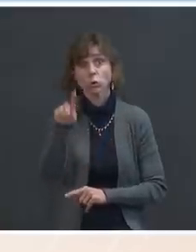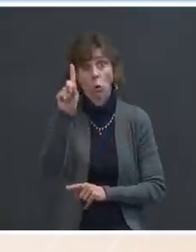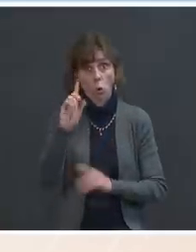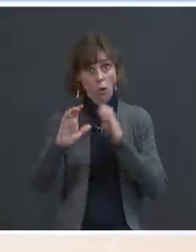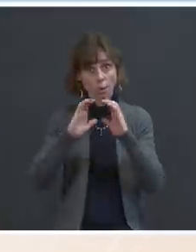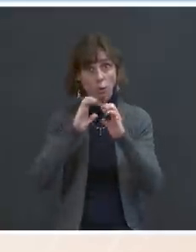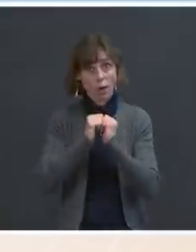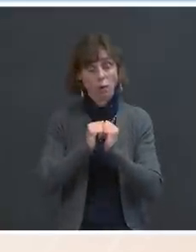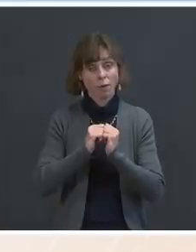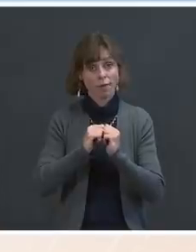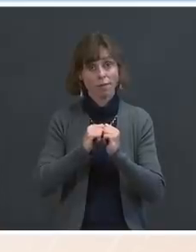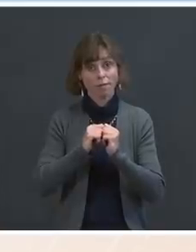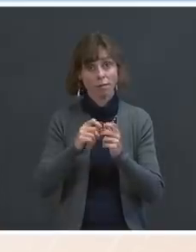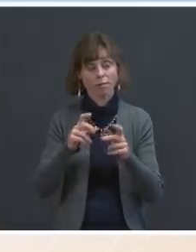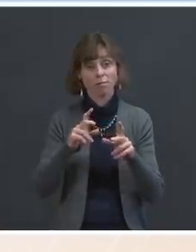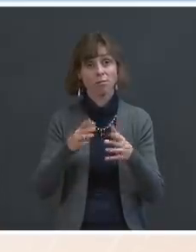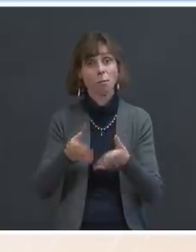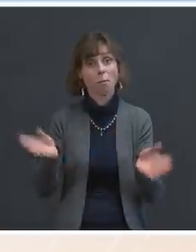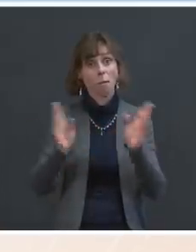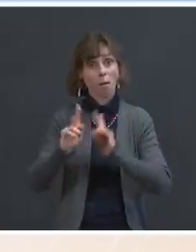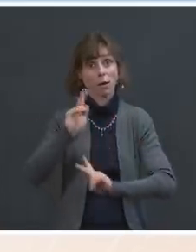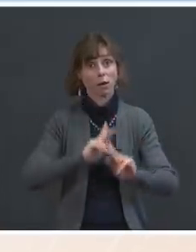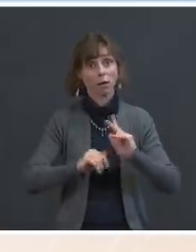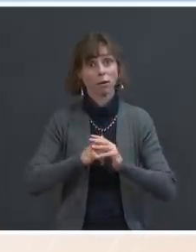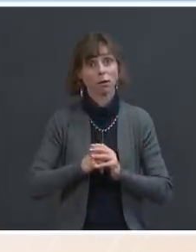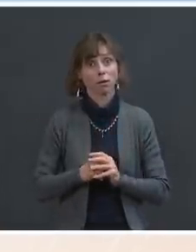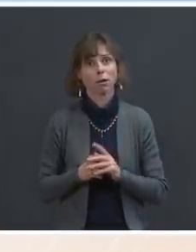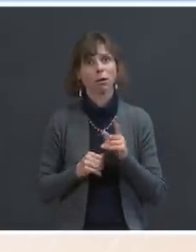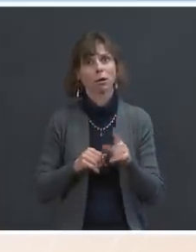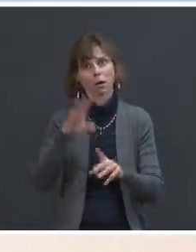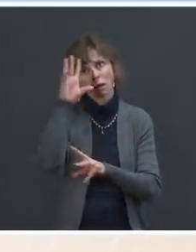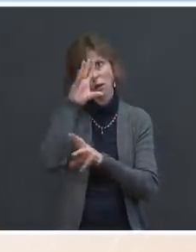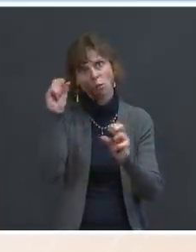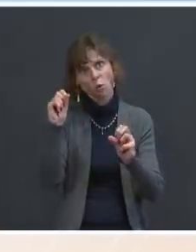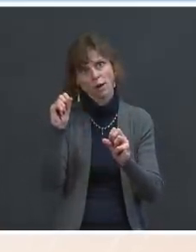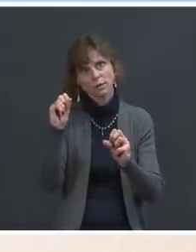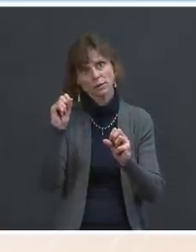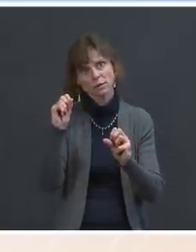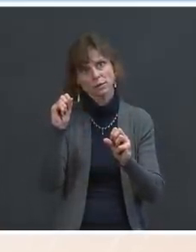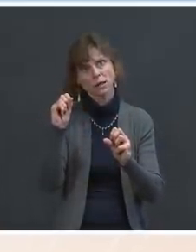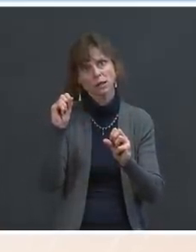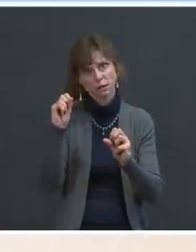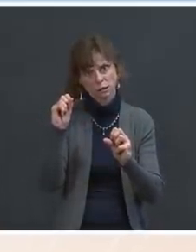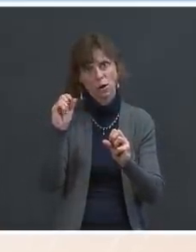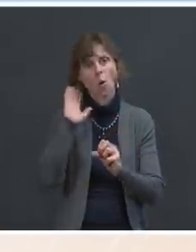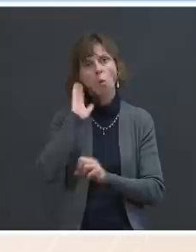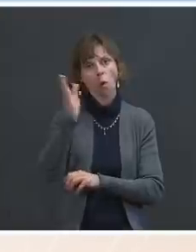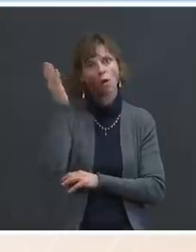Ms. Psaki: Sure. The Press: On this: You know, the President obviously is addressing the nation tomorrow night in primetime. Is this part of it --